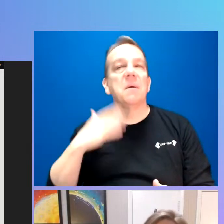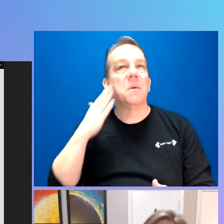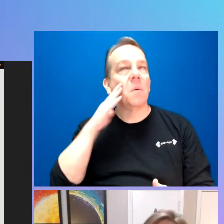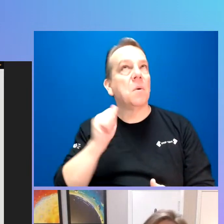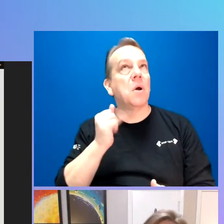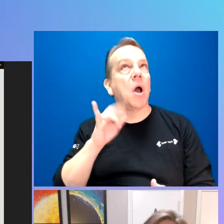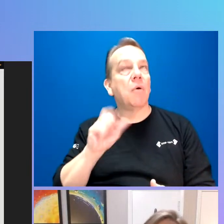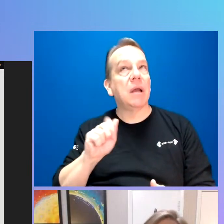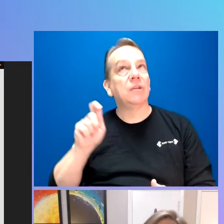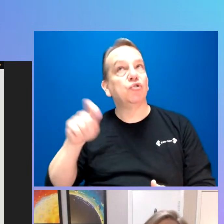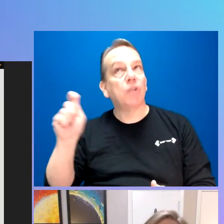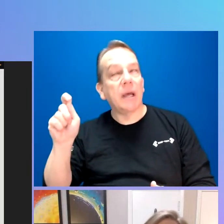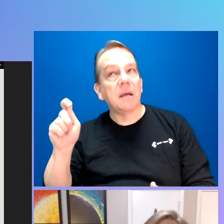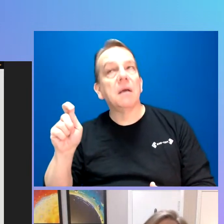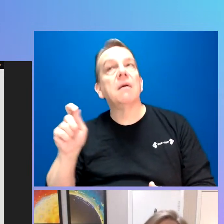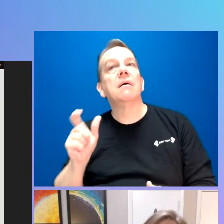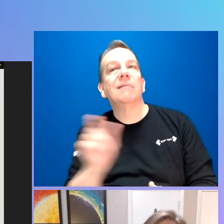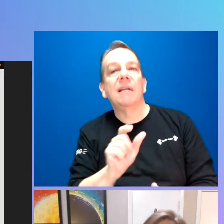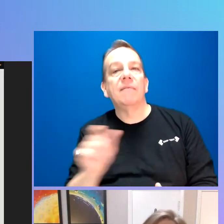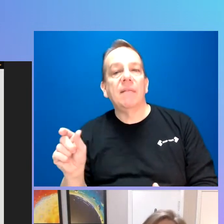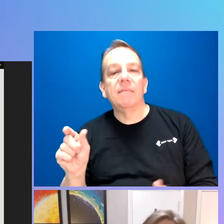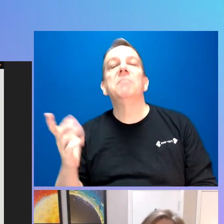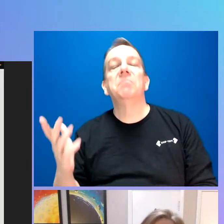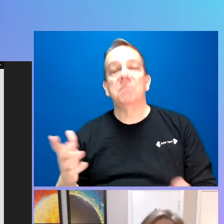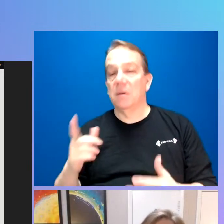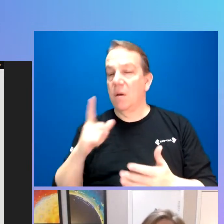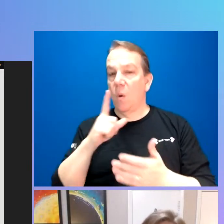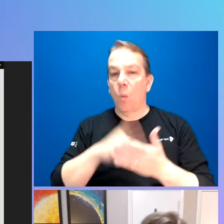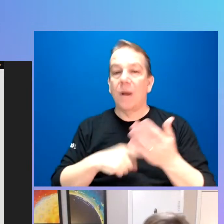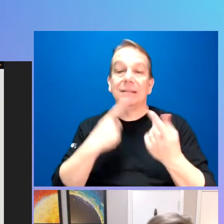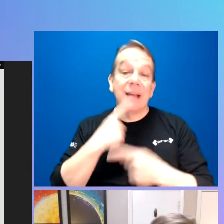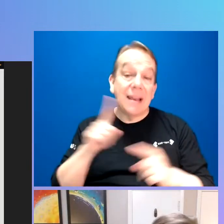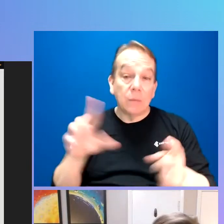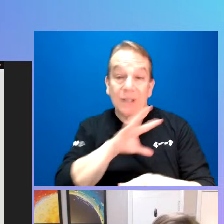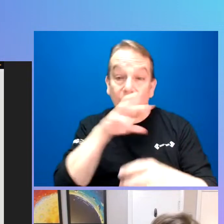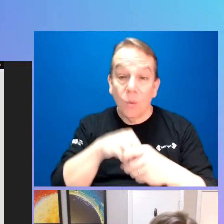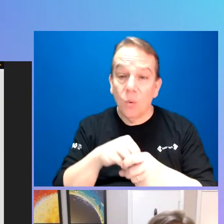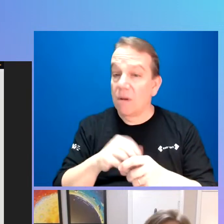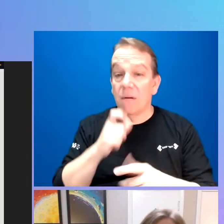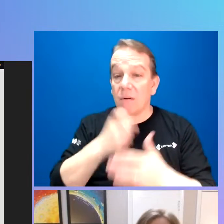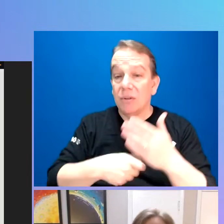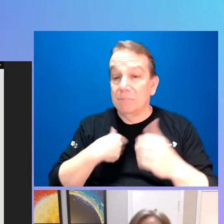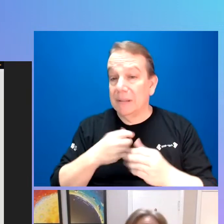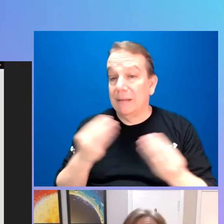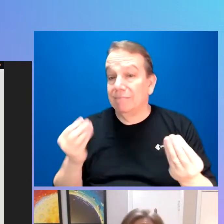use Aria checked. I can figure out what stuff is announced for